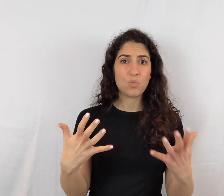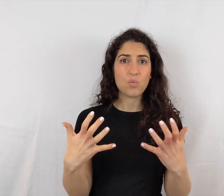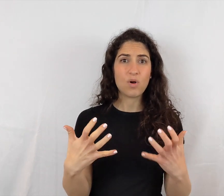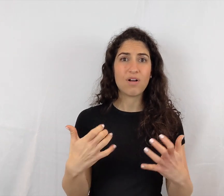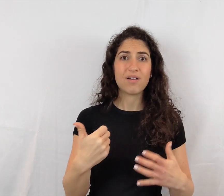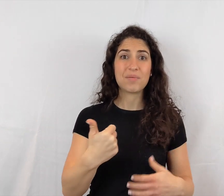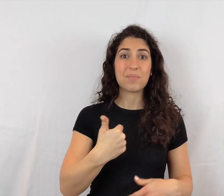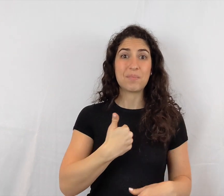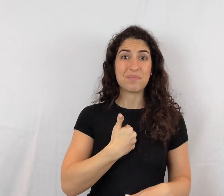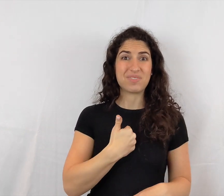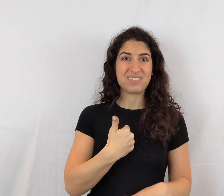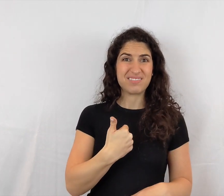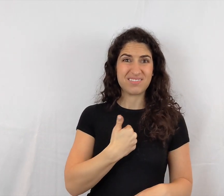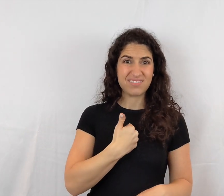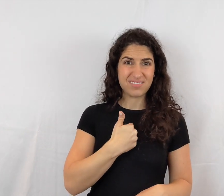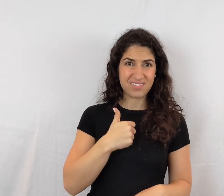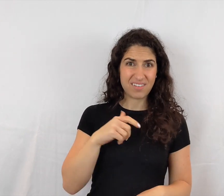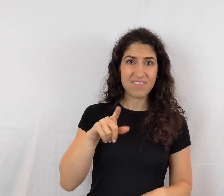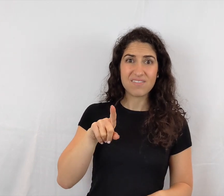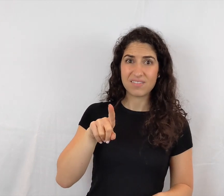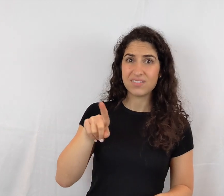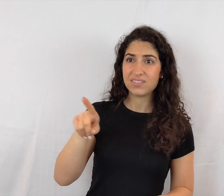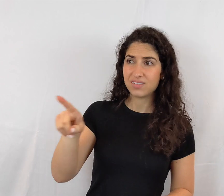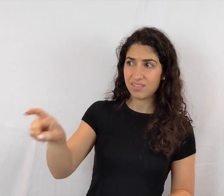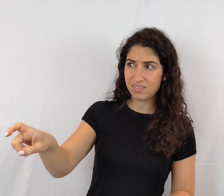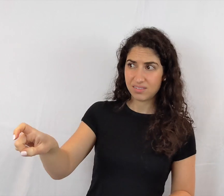I want myself to ask.